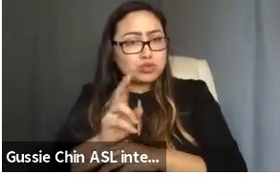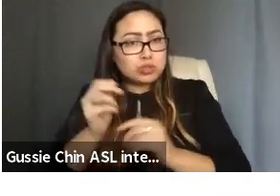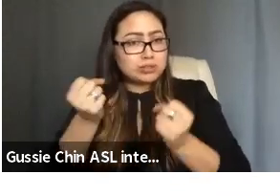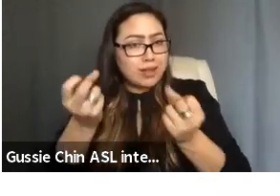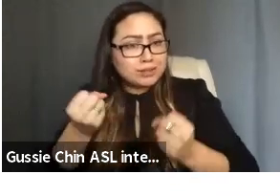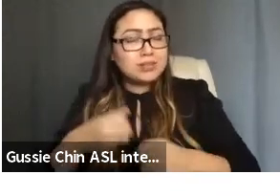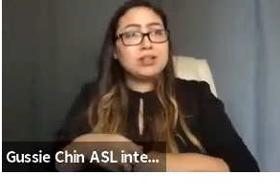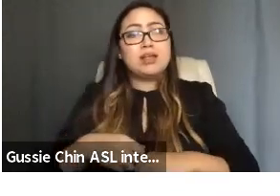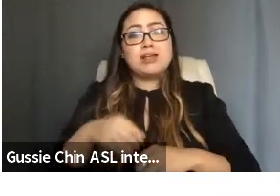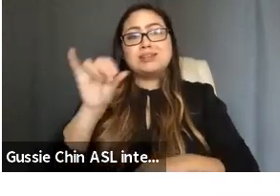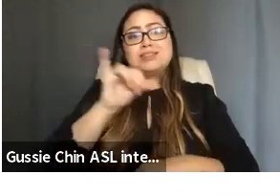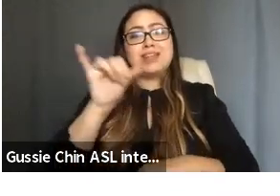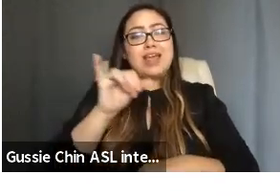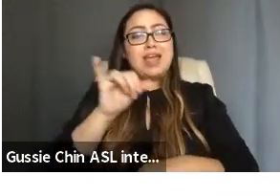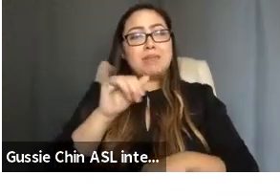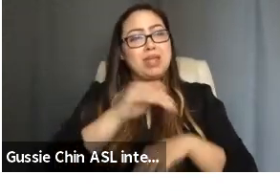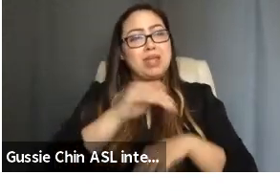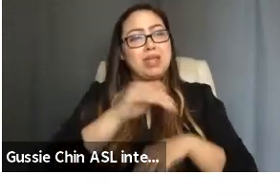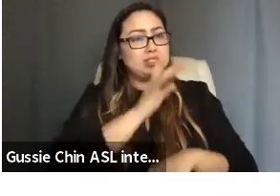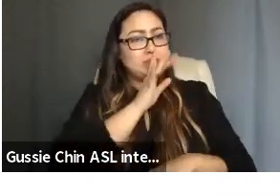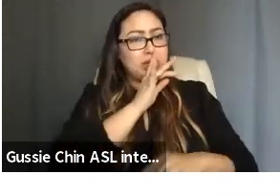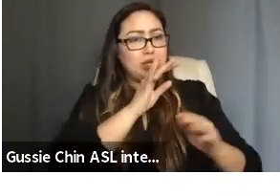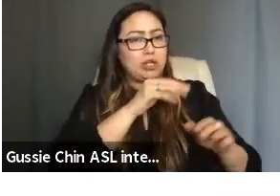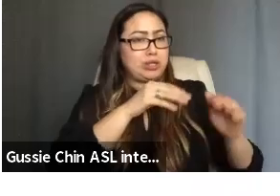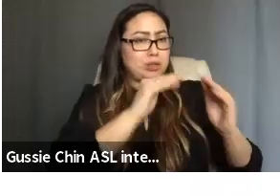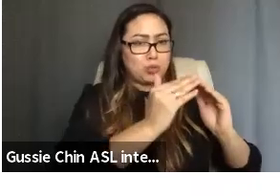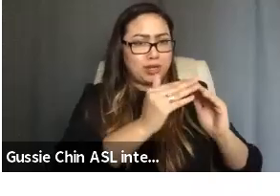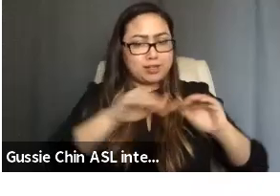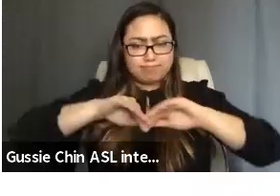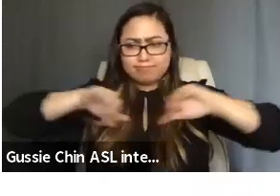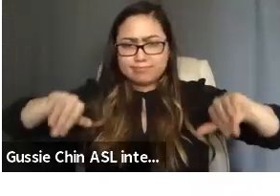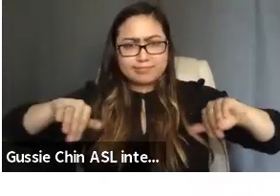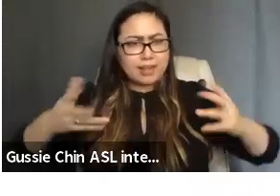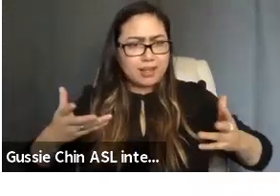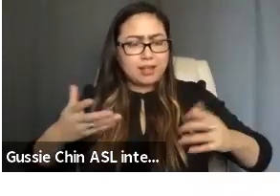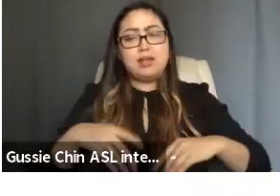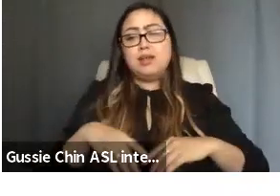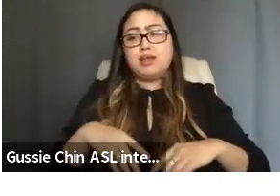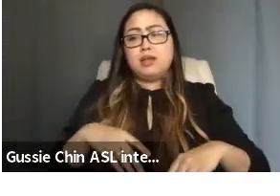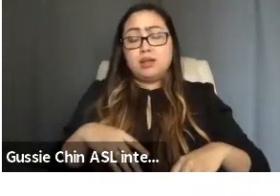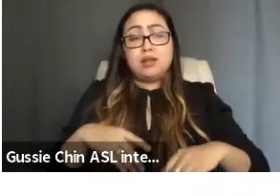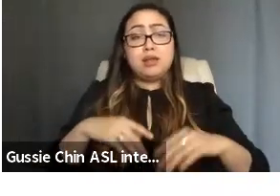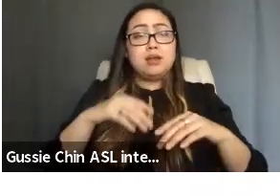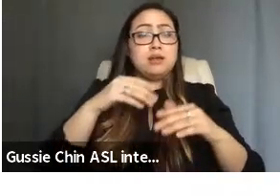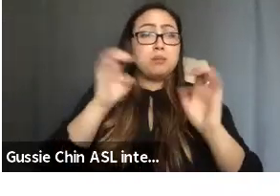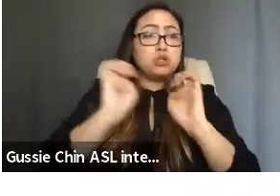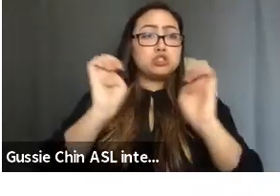as the English speaking communities. When it comes to accessing emergency resources like shelters,